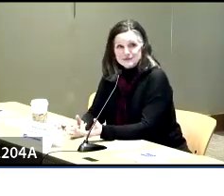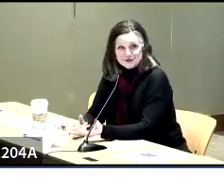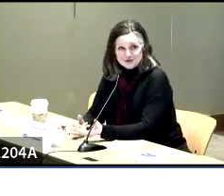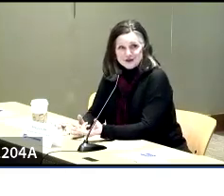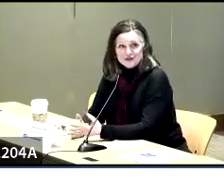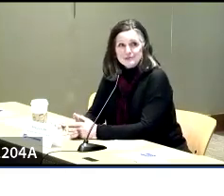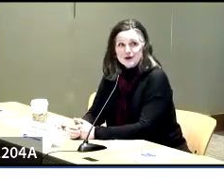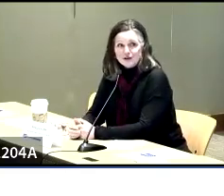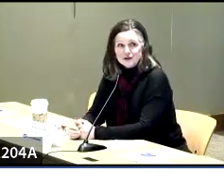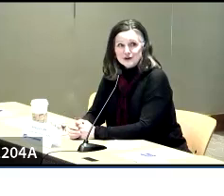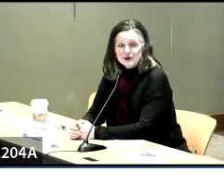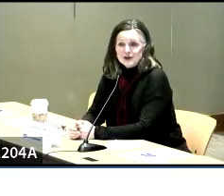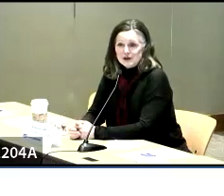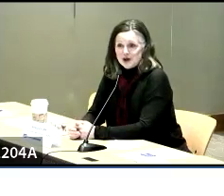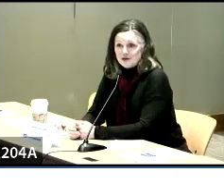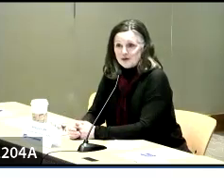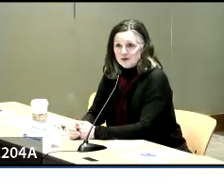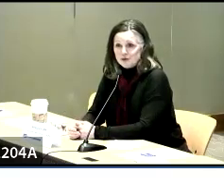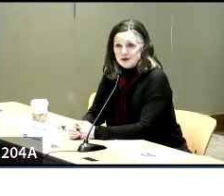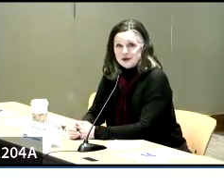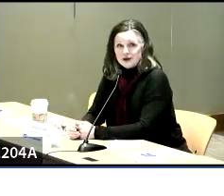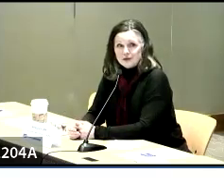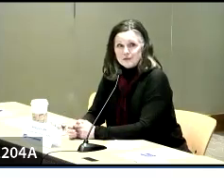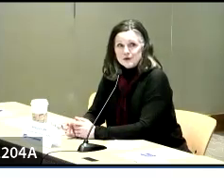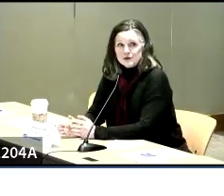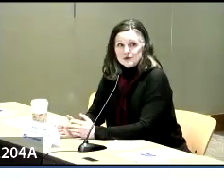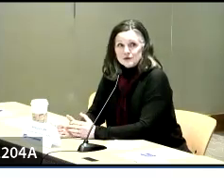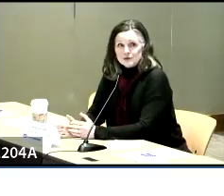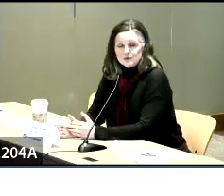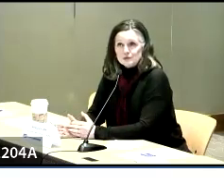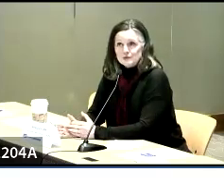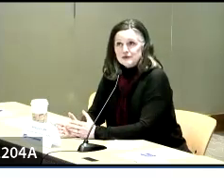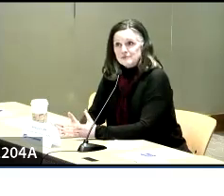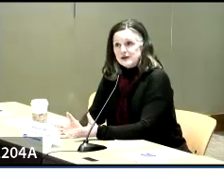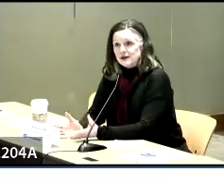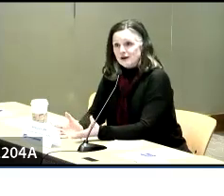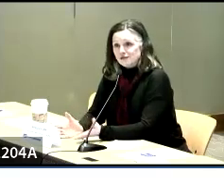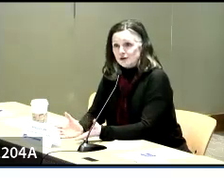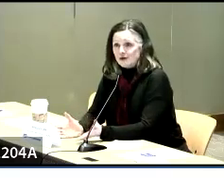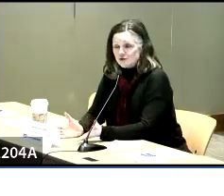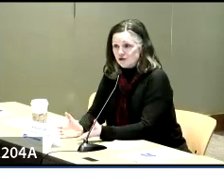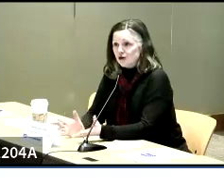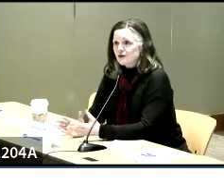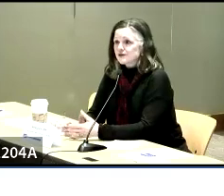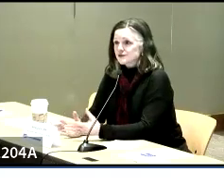and yourselves, but also know that we will be submitting a Federal Register notice